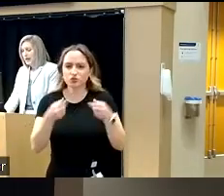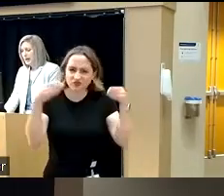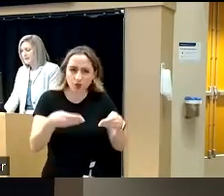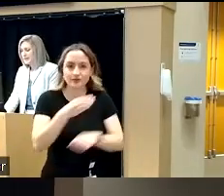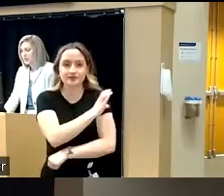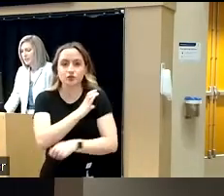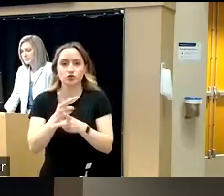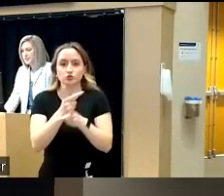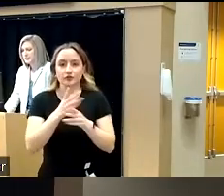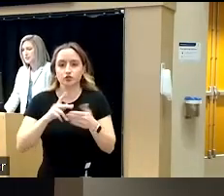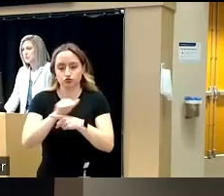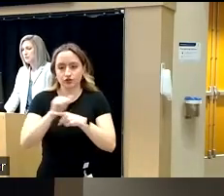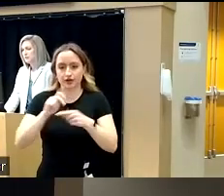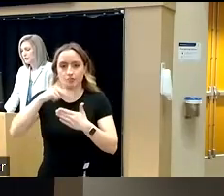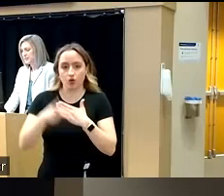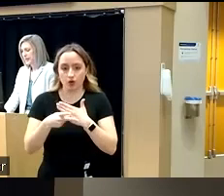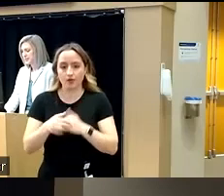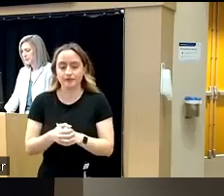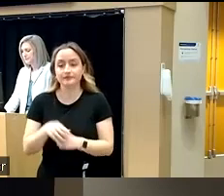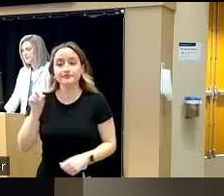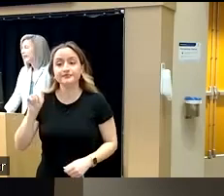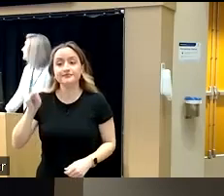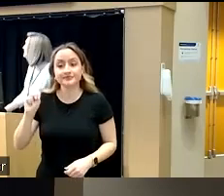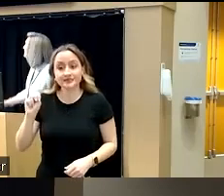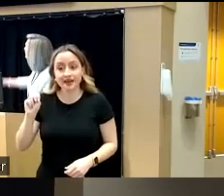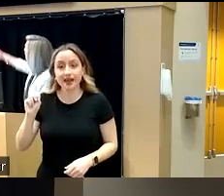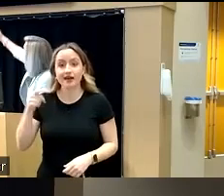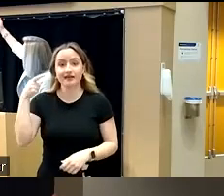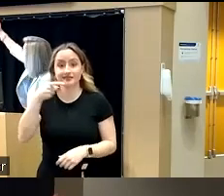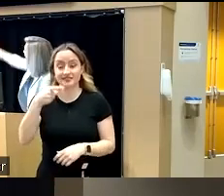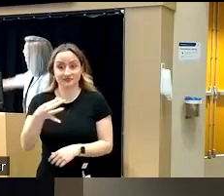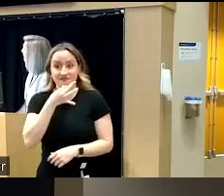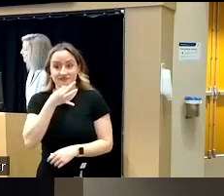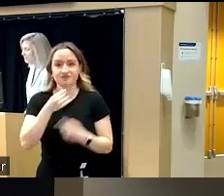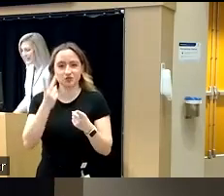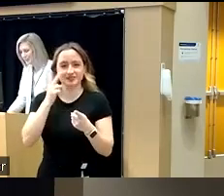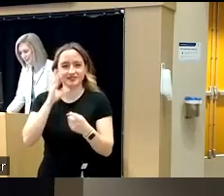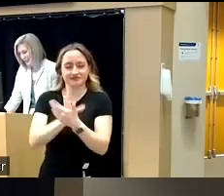uh Dan Lawson is a solution focused expert and he's the guy up there in the flannel